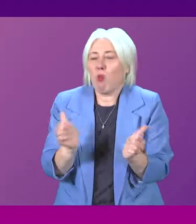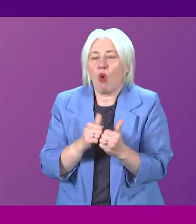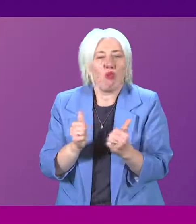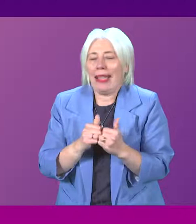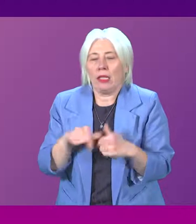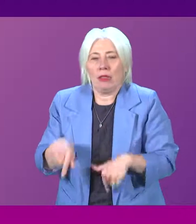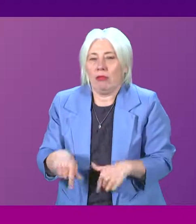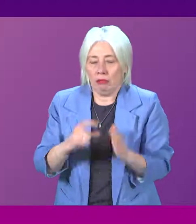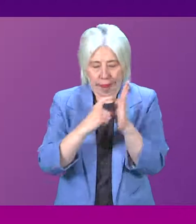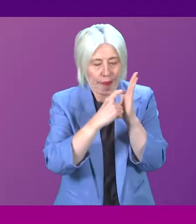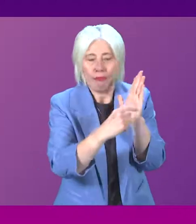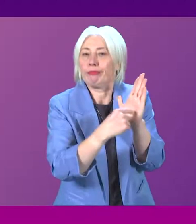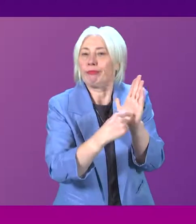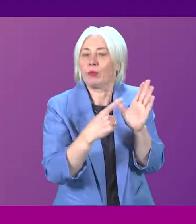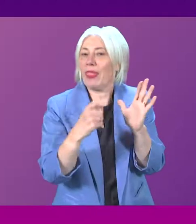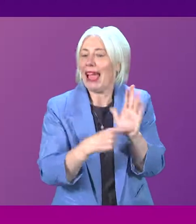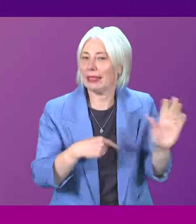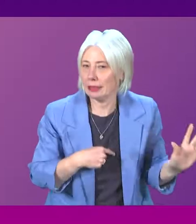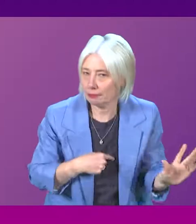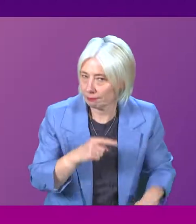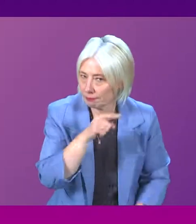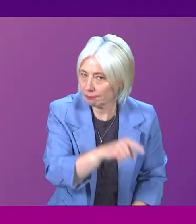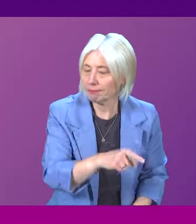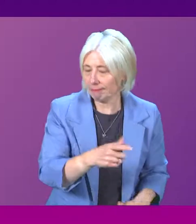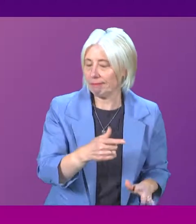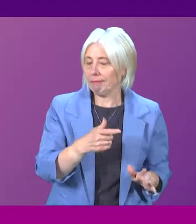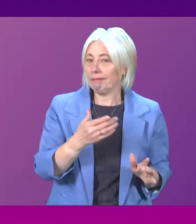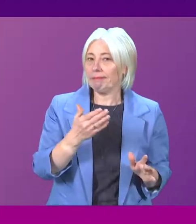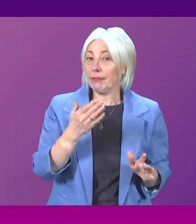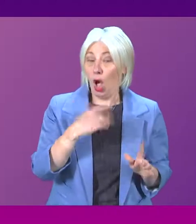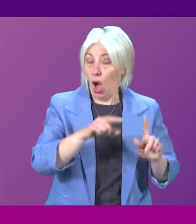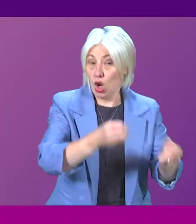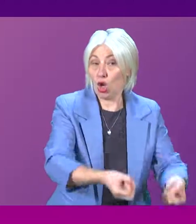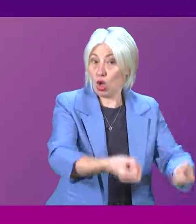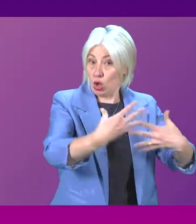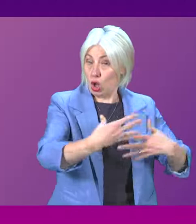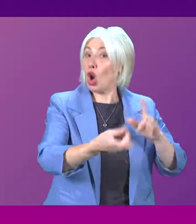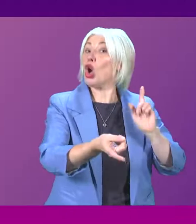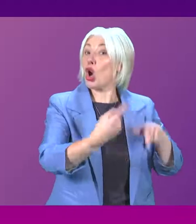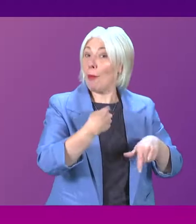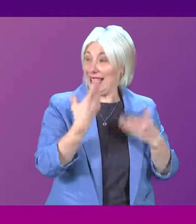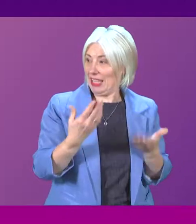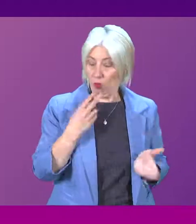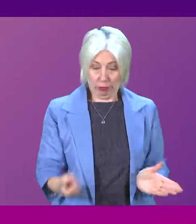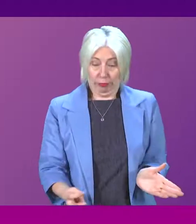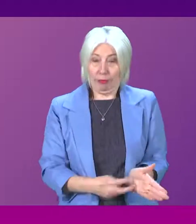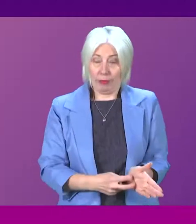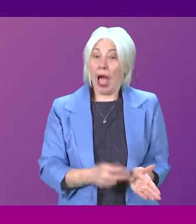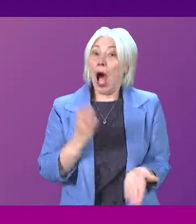that section of the act. Of course, Pam Duncan-Glancy has put her comments on the record. I am certain that Lord Brailsford will study the Official Report of today’s proceedings